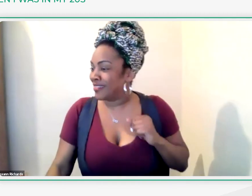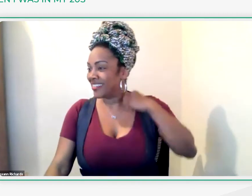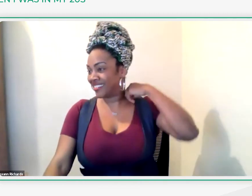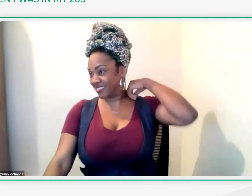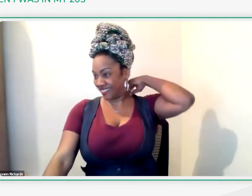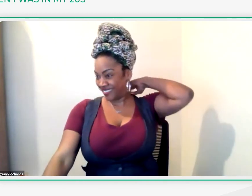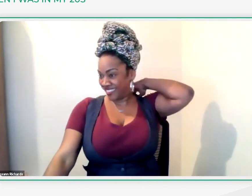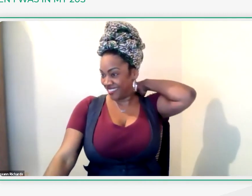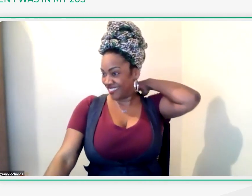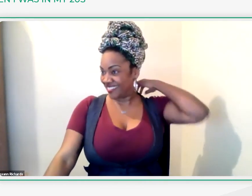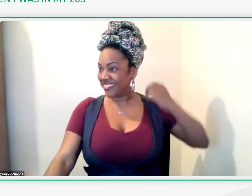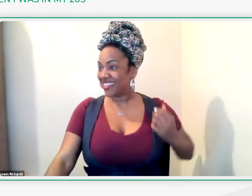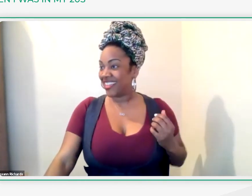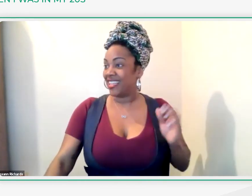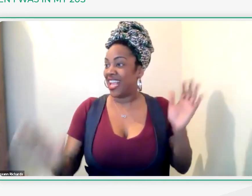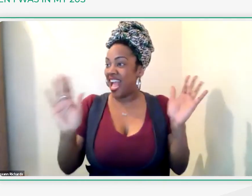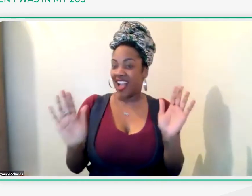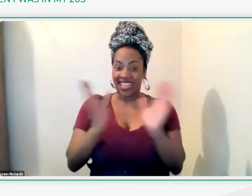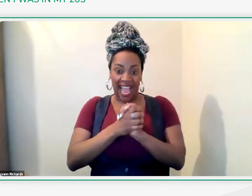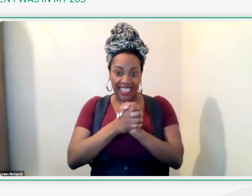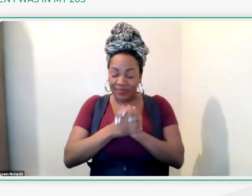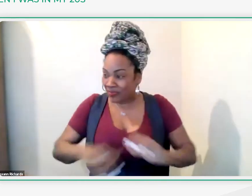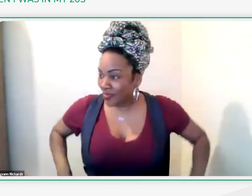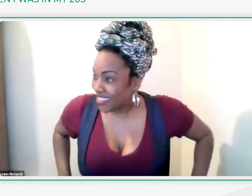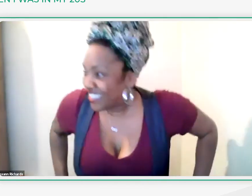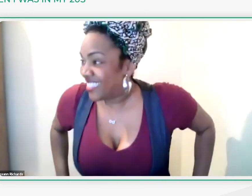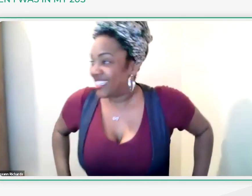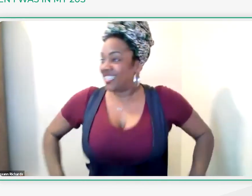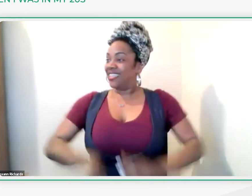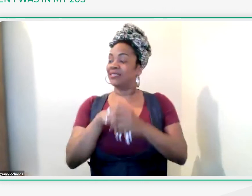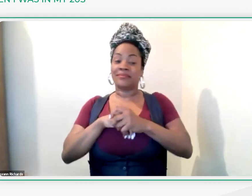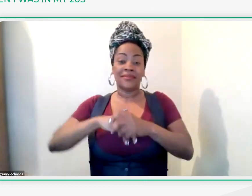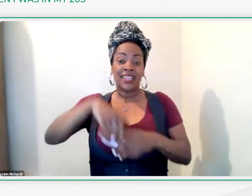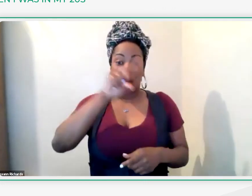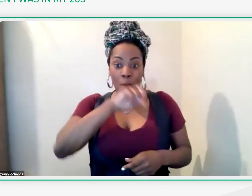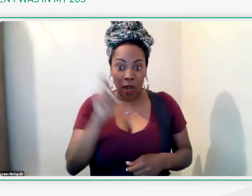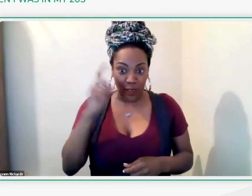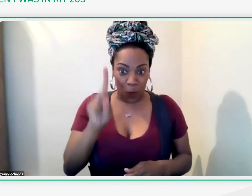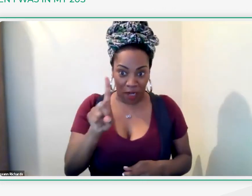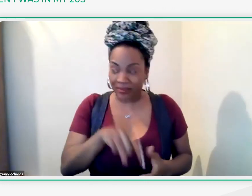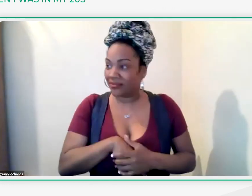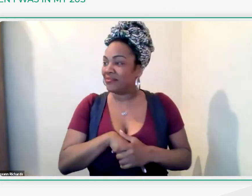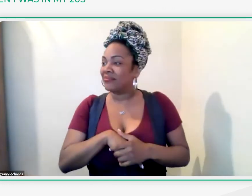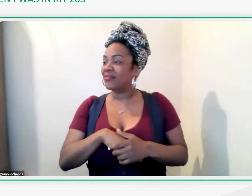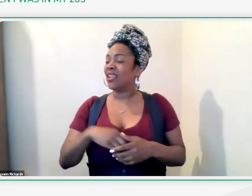I can't wait to see what you all have and would like to know. Okay.